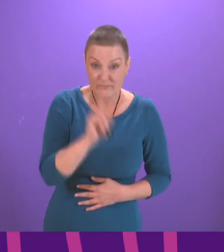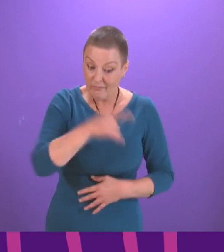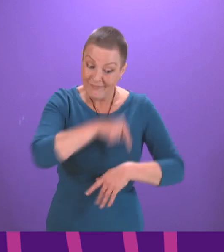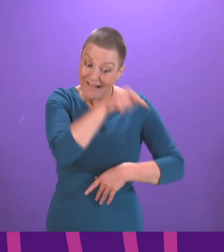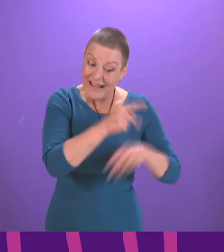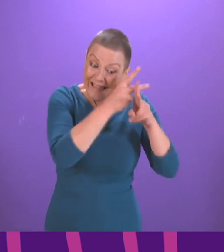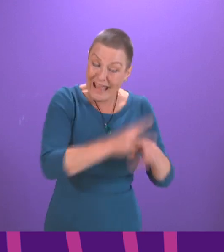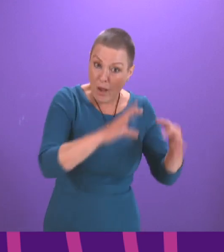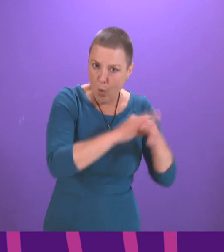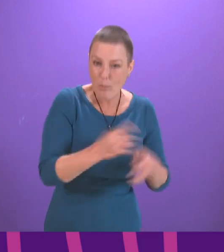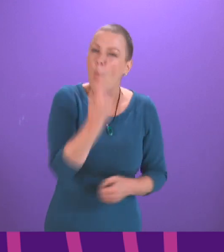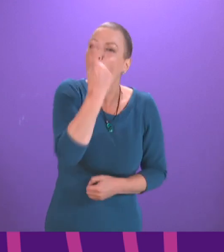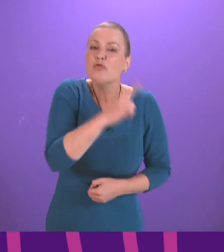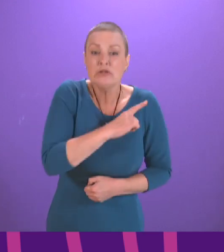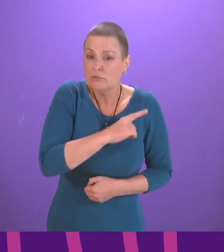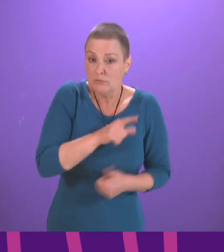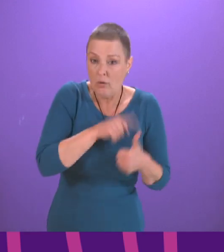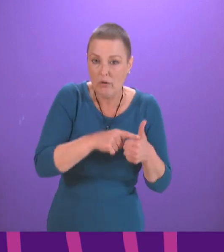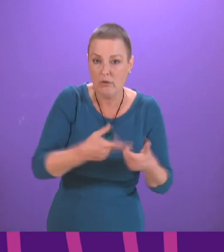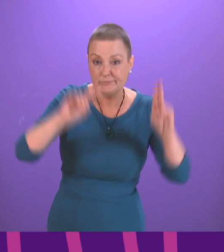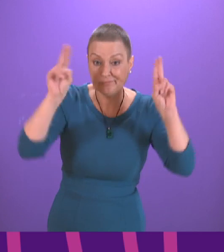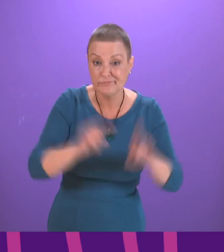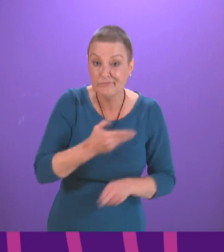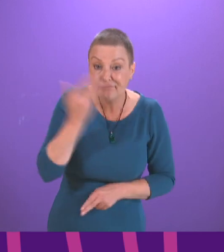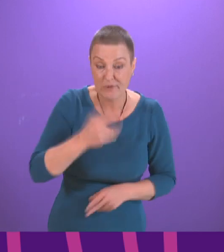have just one cause. The causes included the lack of personal protective equipment, despite